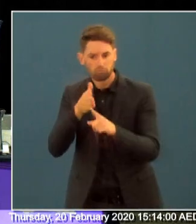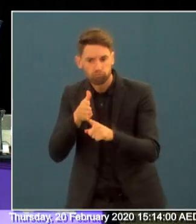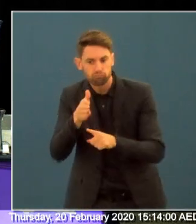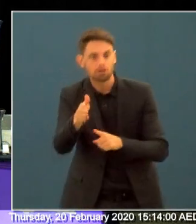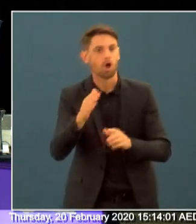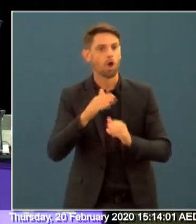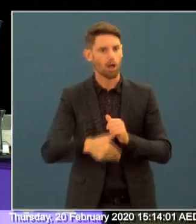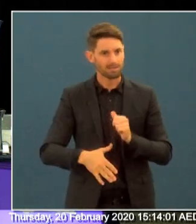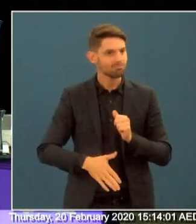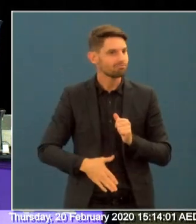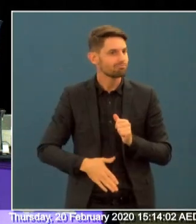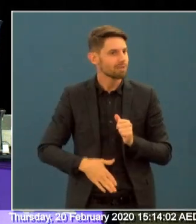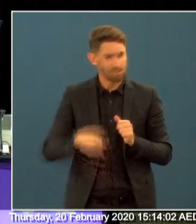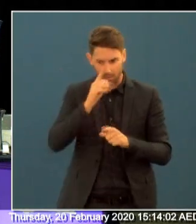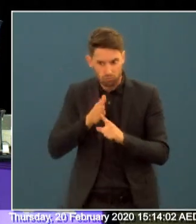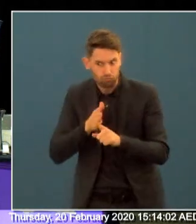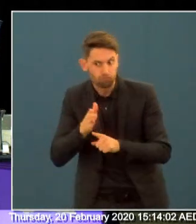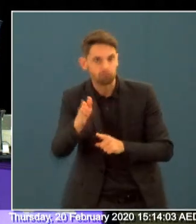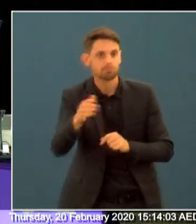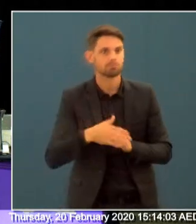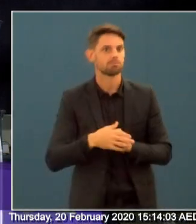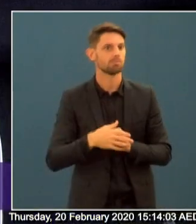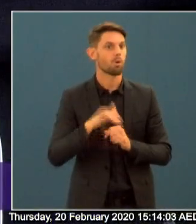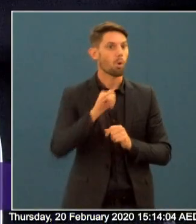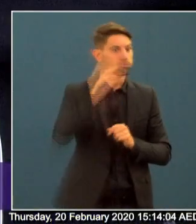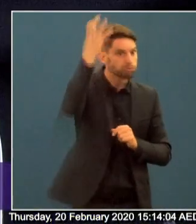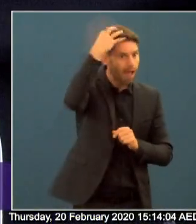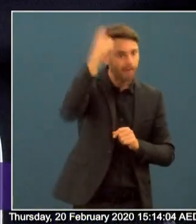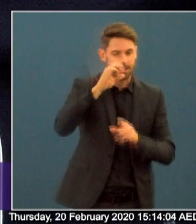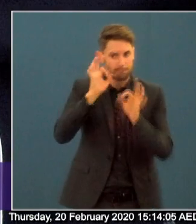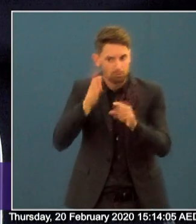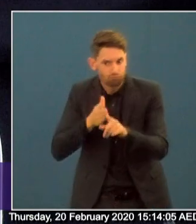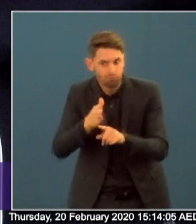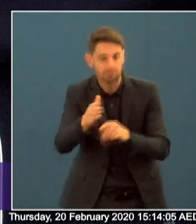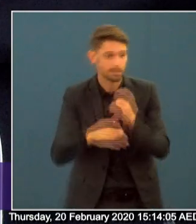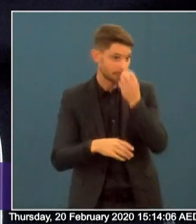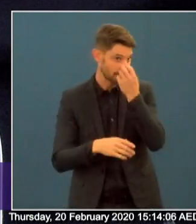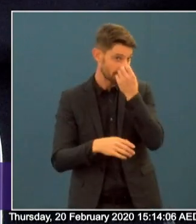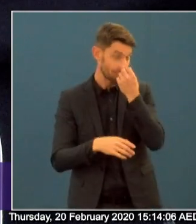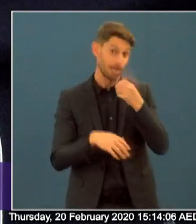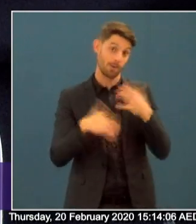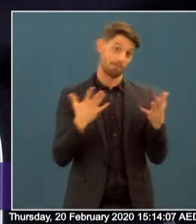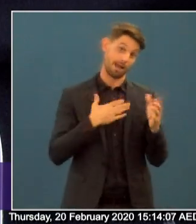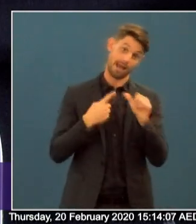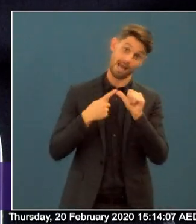the Kominsky report, a urologist, for example? So I would encourage all bright young health professionals to